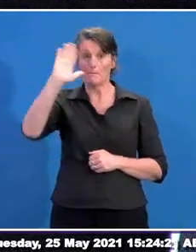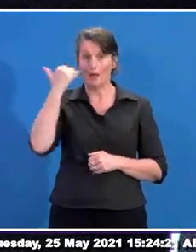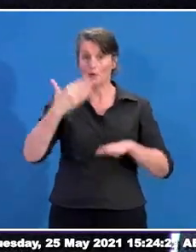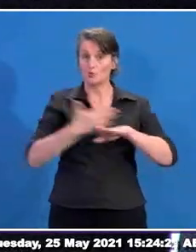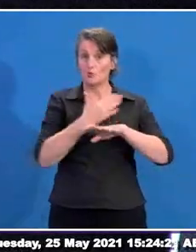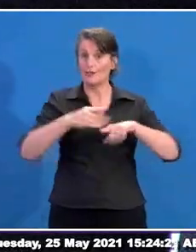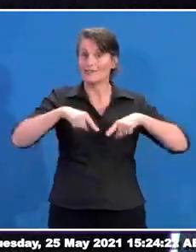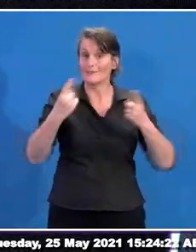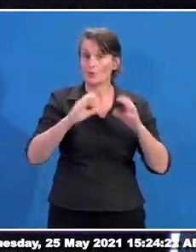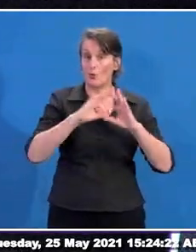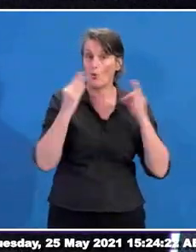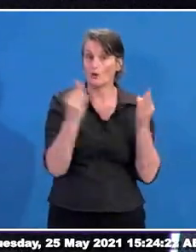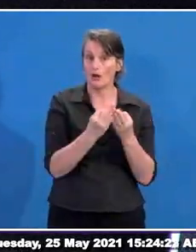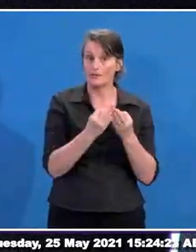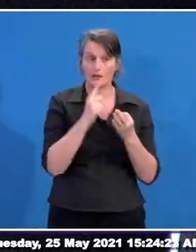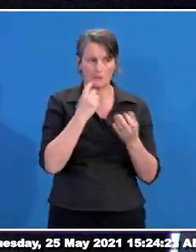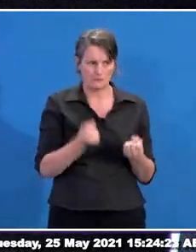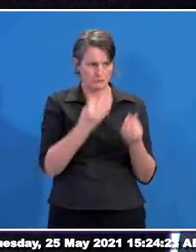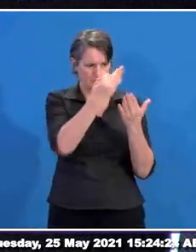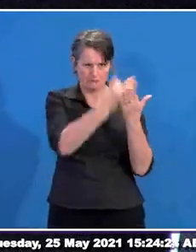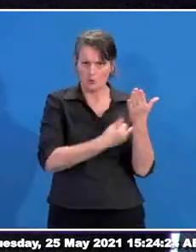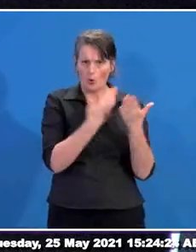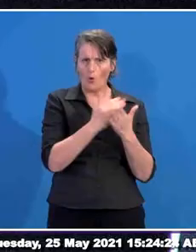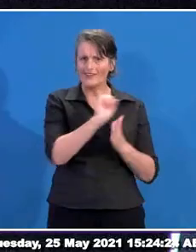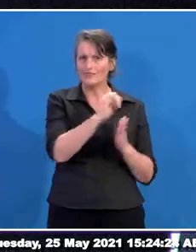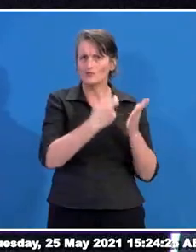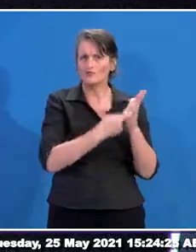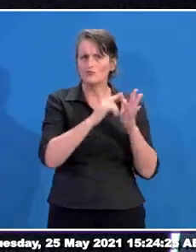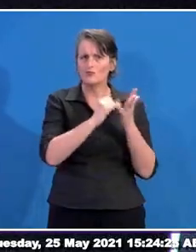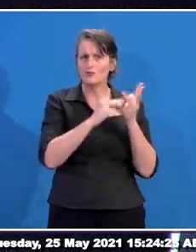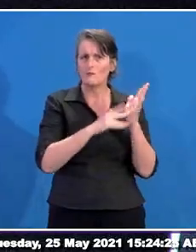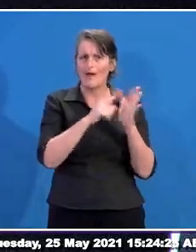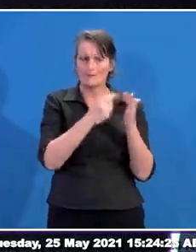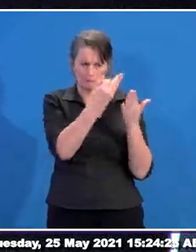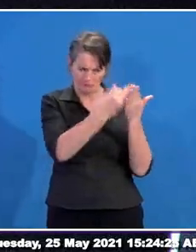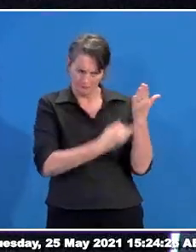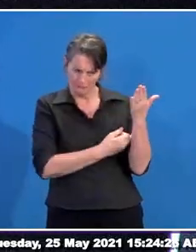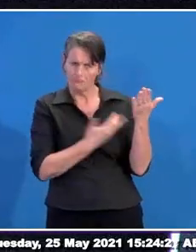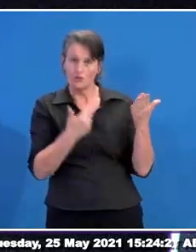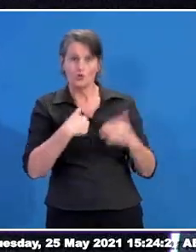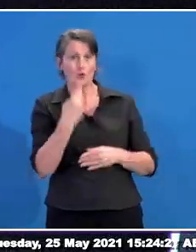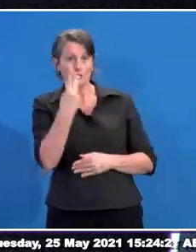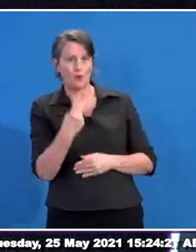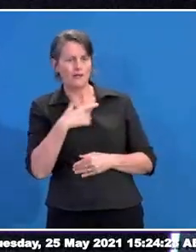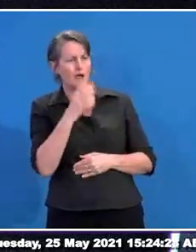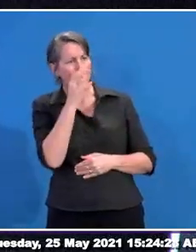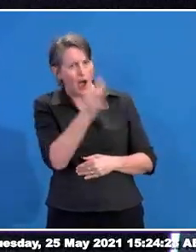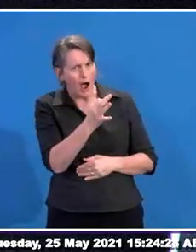It was not listed on his resume and twice I asked him in writing if he